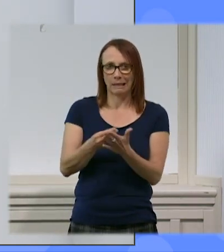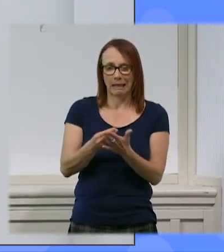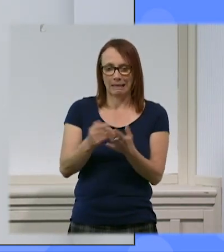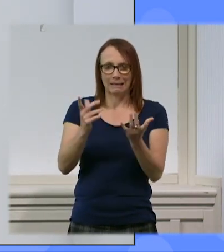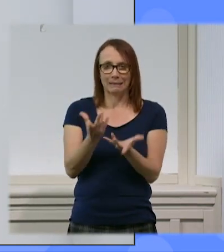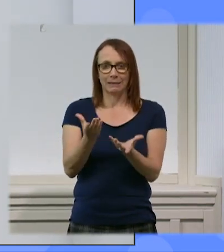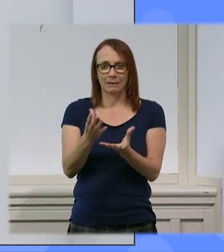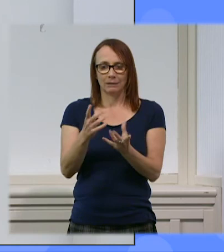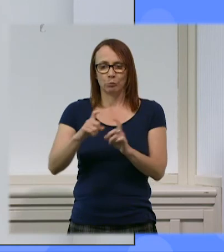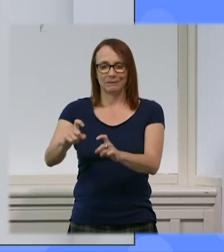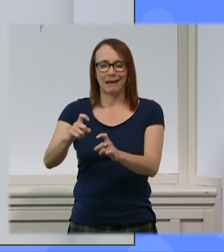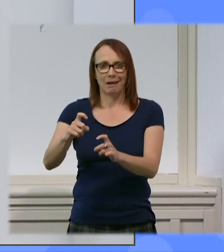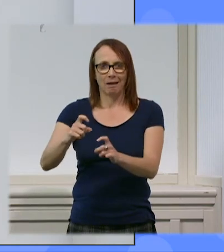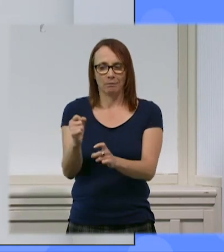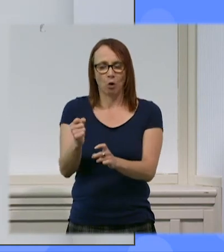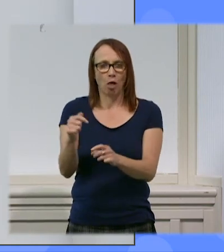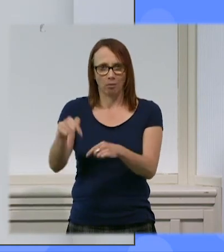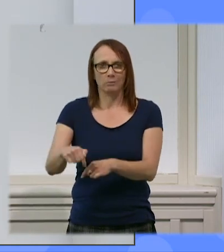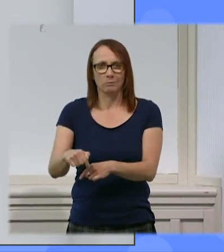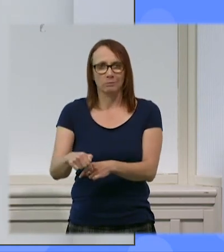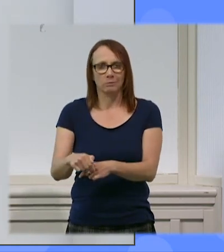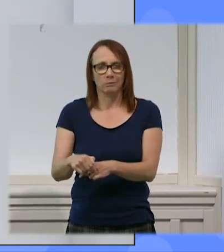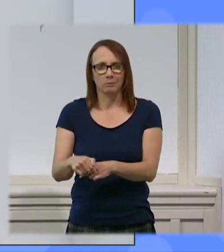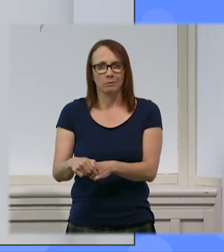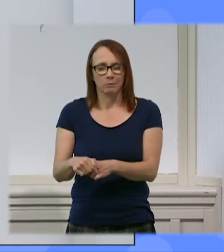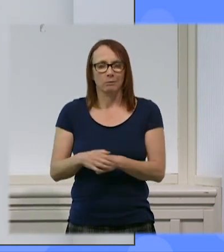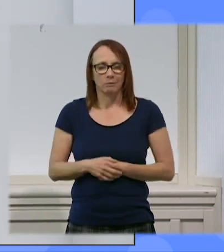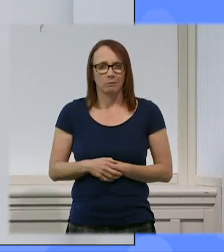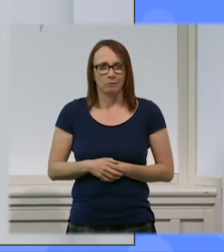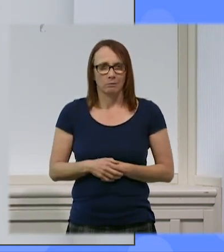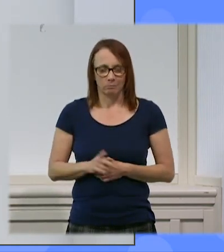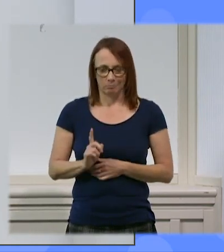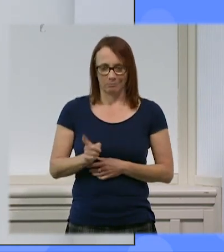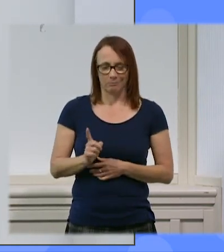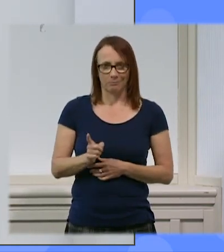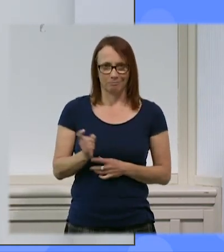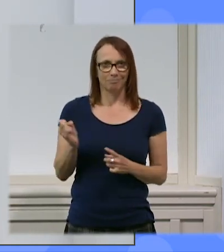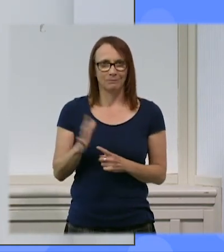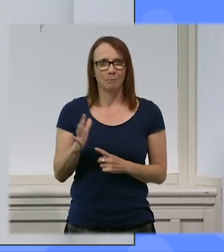Scotland so those sorts of issues are absolutely key to whether we're going to